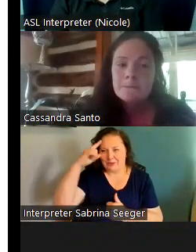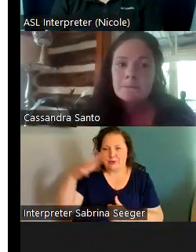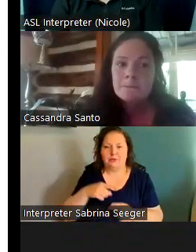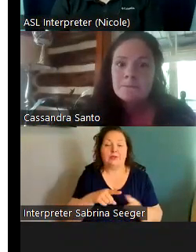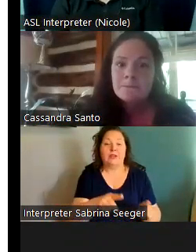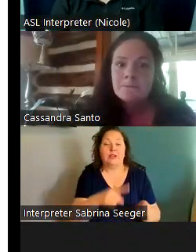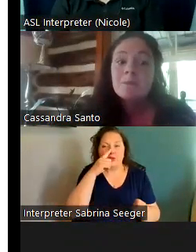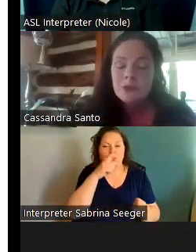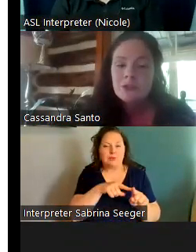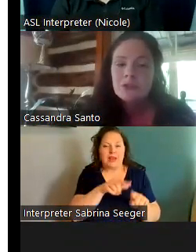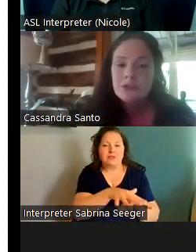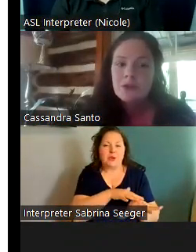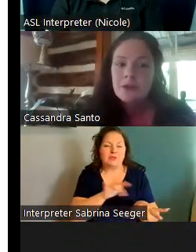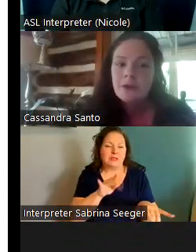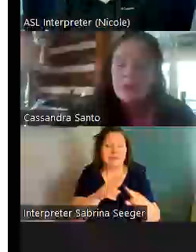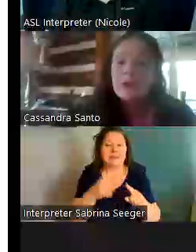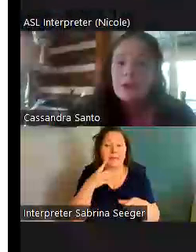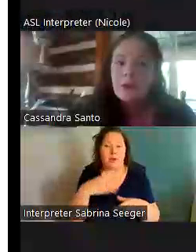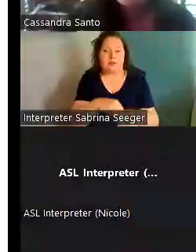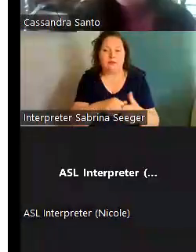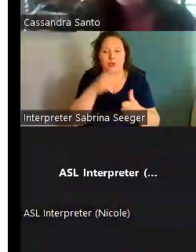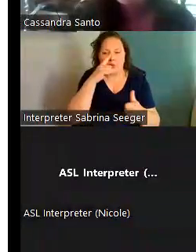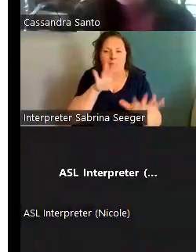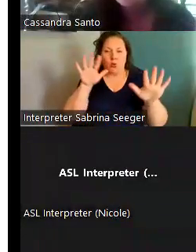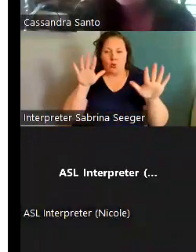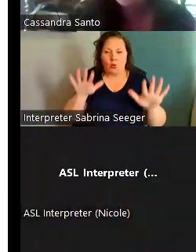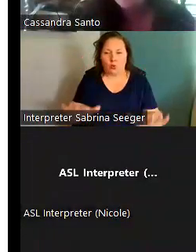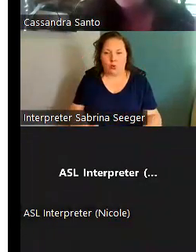Some of our participants are asking if you could just slow it down a little. Thank you.